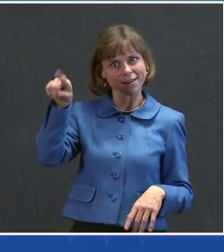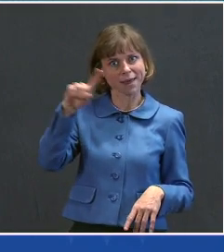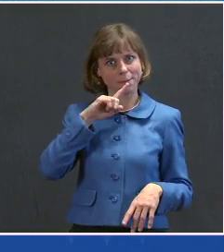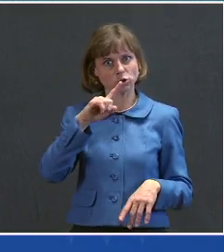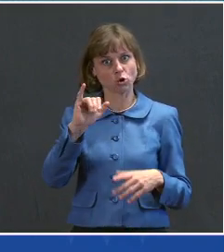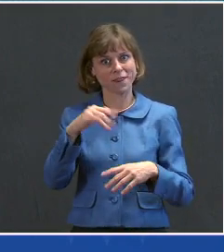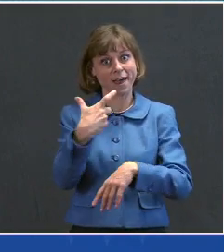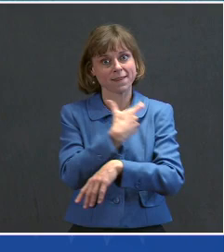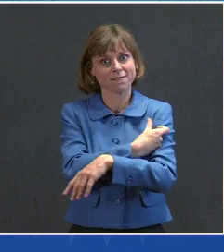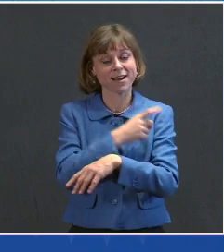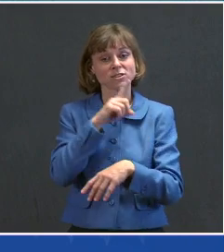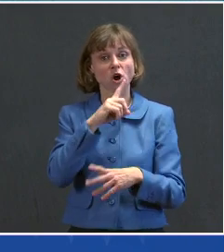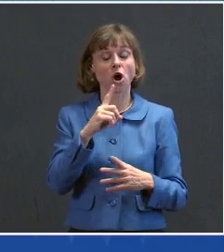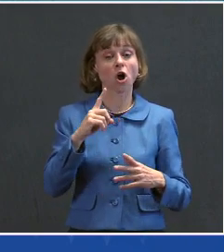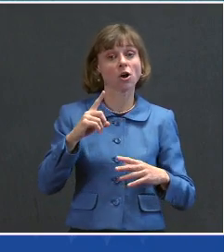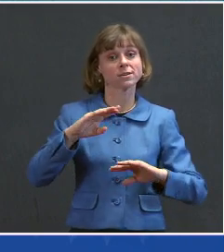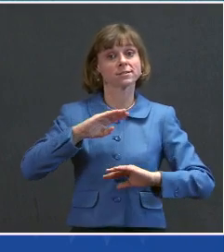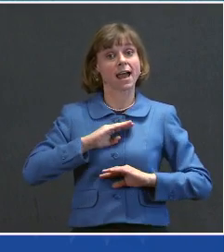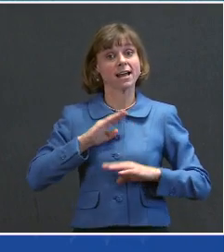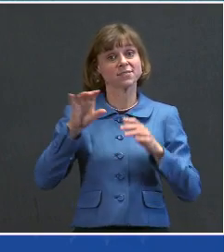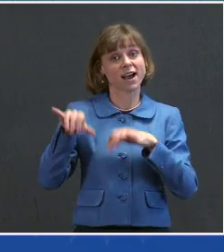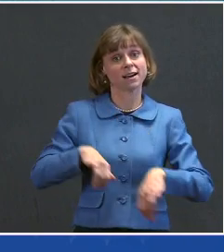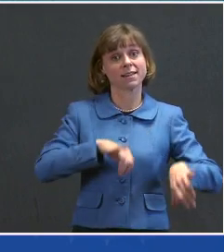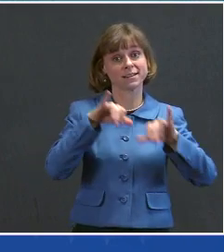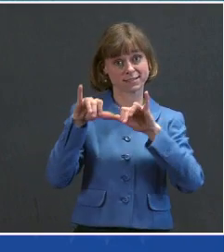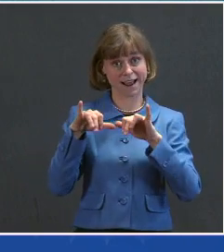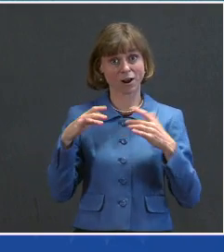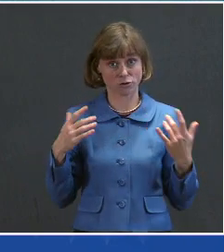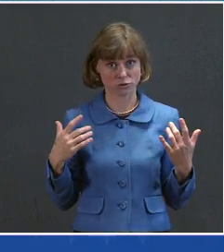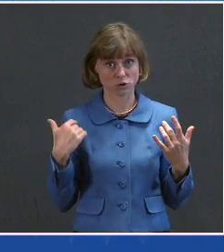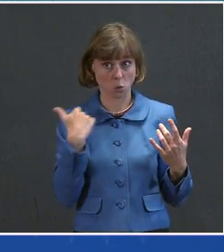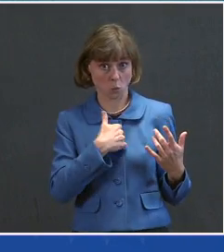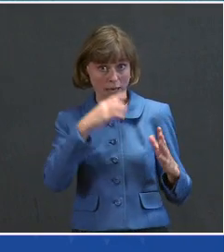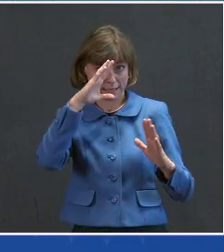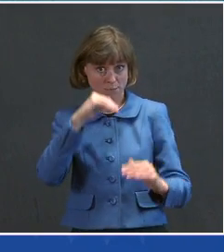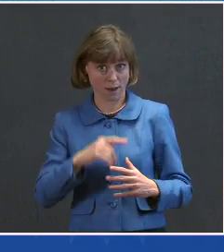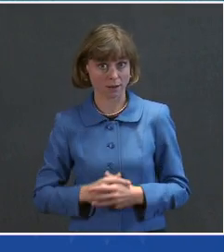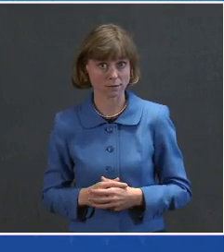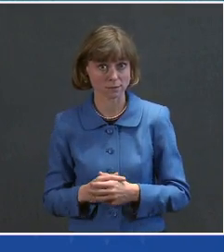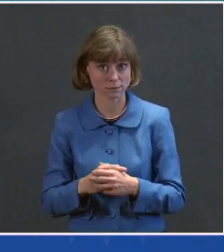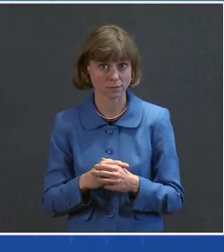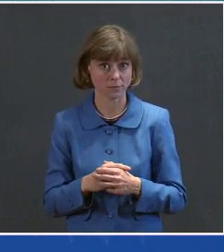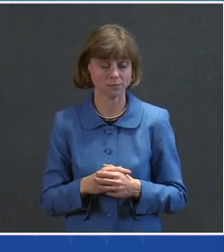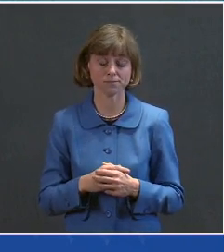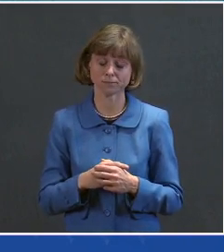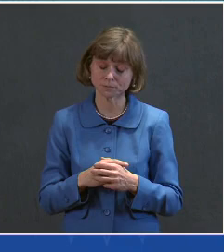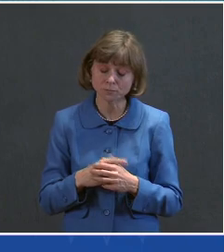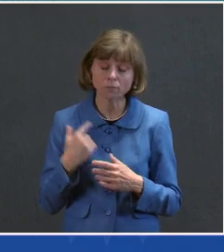and meet the standards that we would fully expect them to meet. Of course, we're concerned by Russia and China